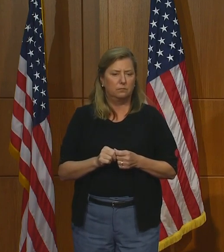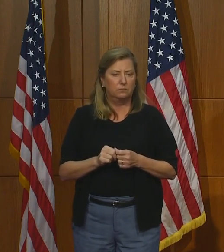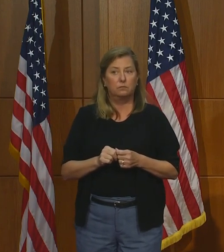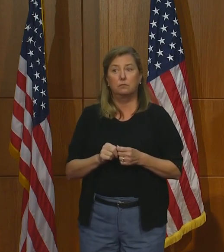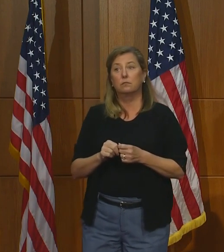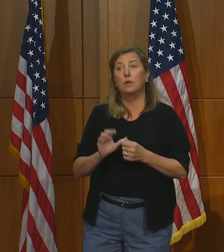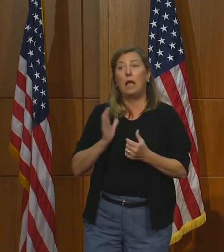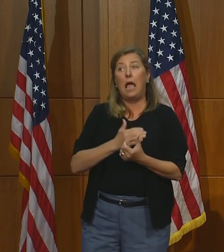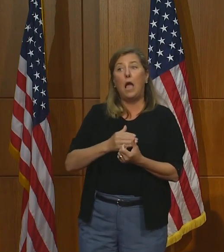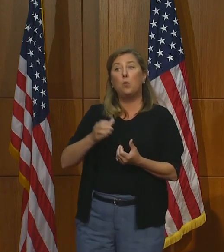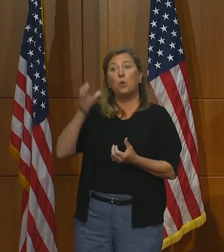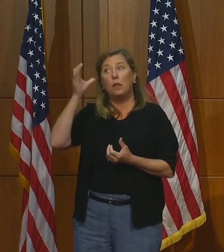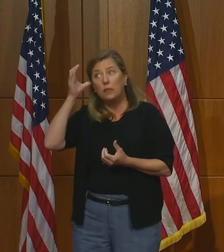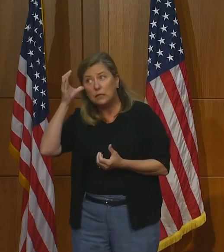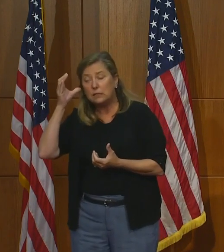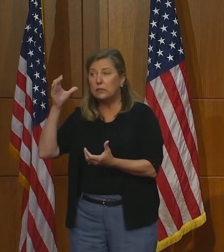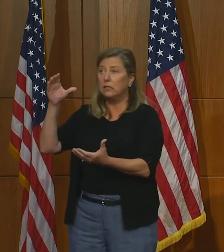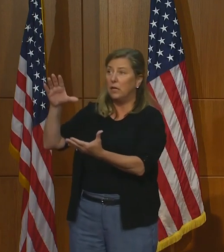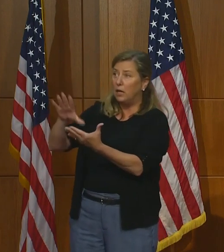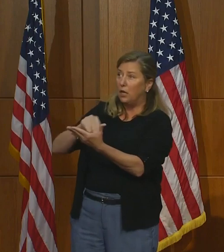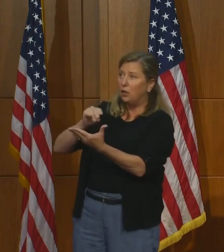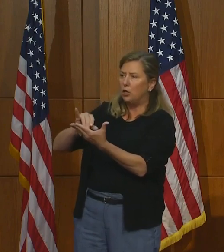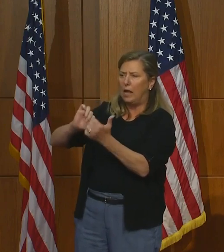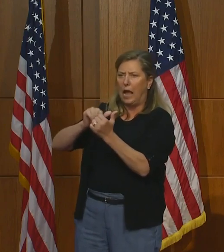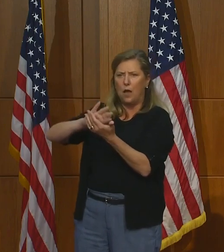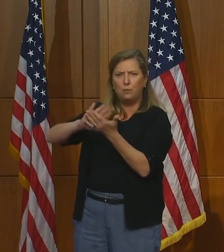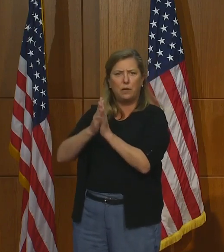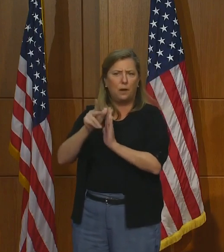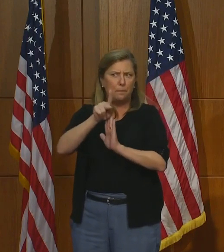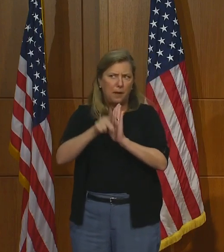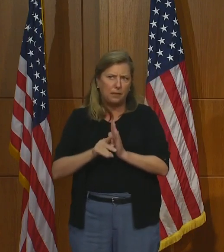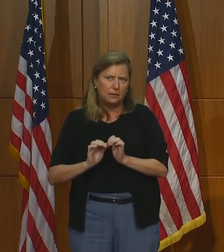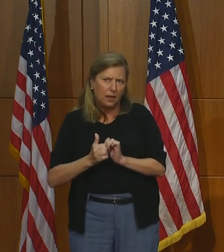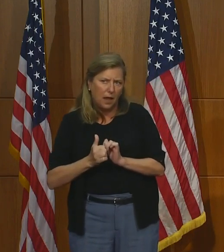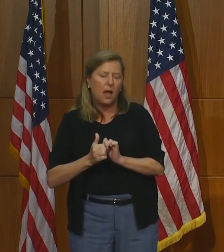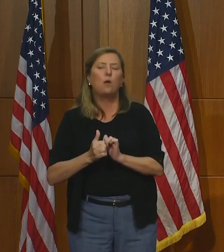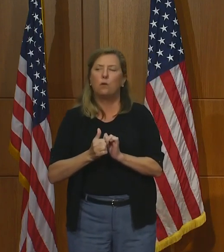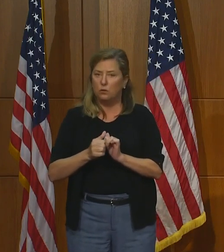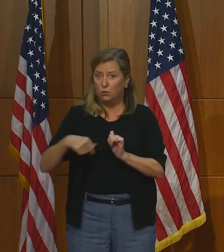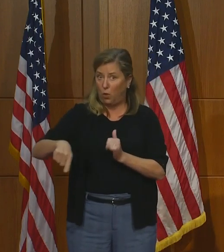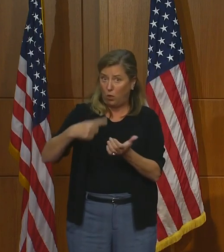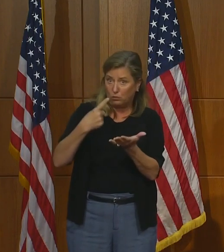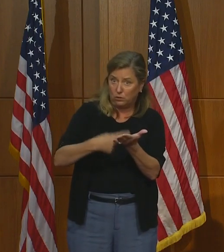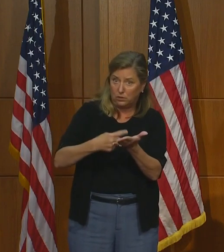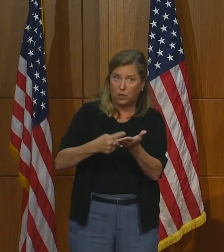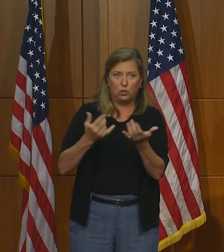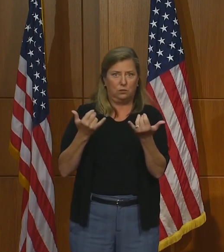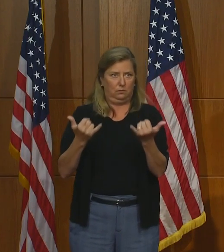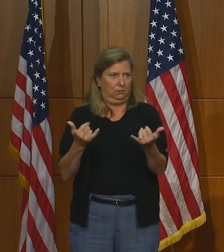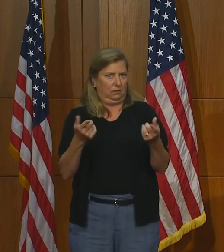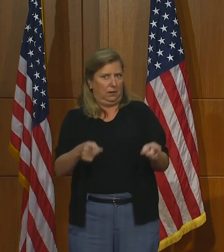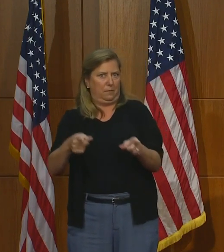AS TO YOU KNOW HOW WE CAN TURN OUR ARE LISTENING AND LEARNING INTO POLICY HOW WE CAN TURN